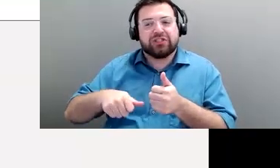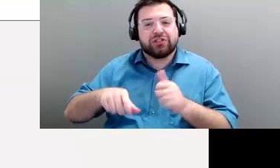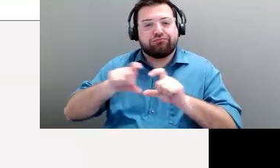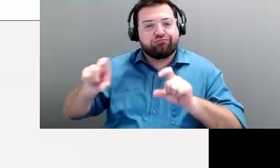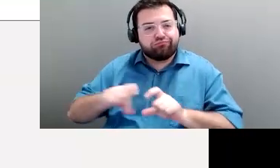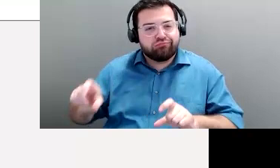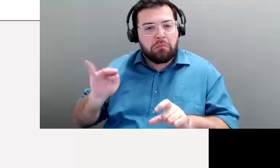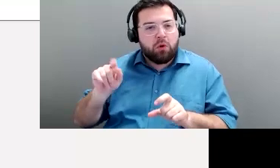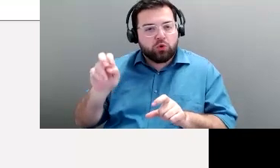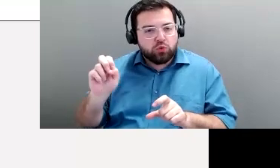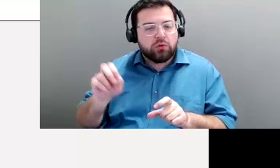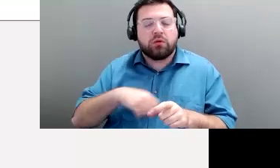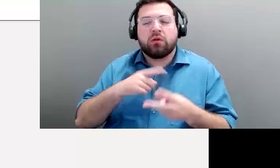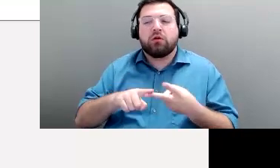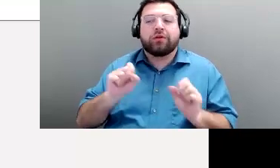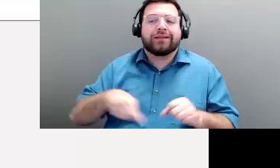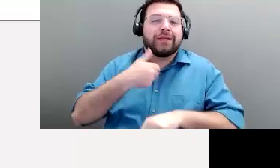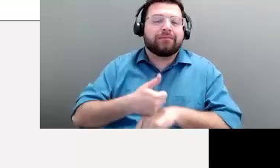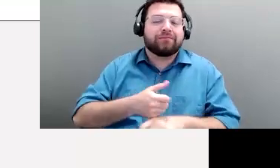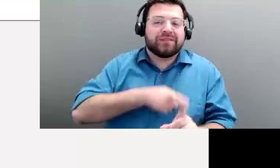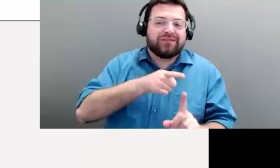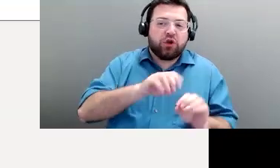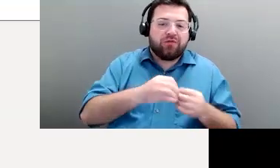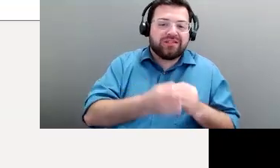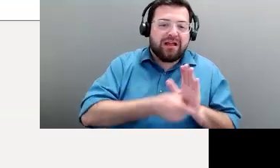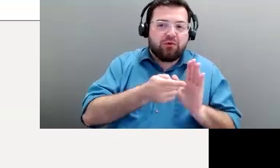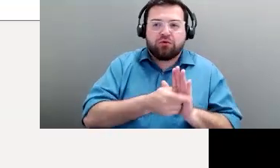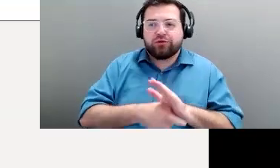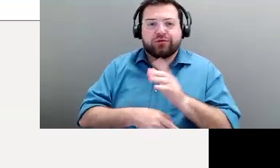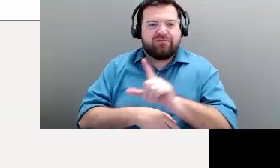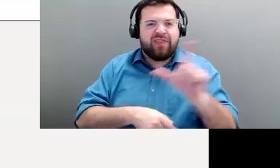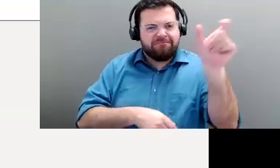specific office hours. Sort of link and page